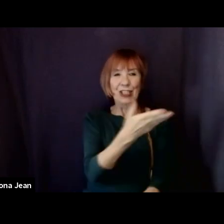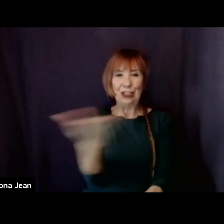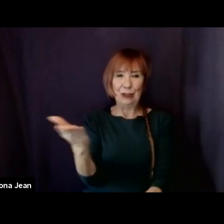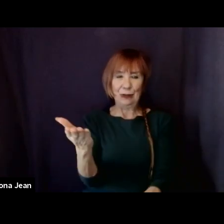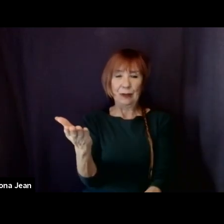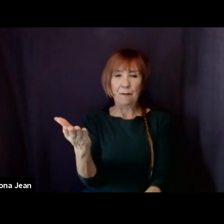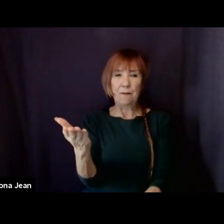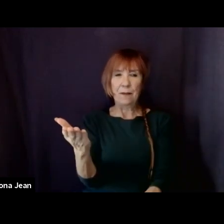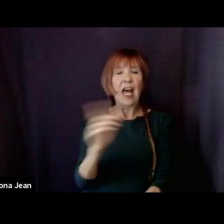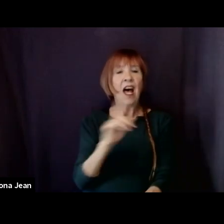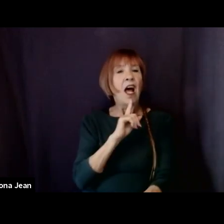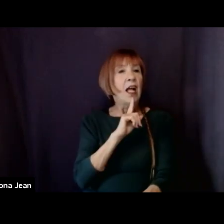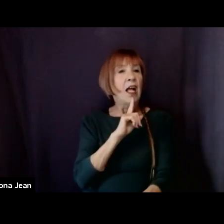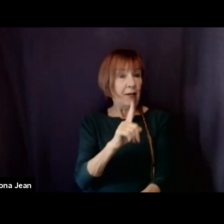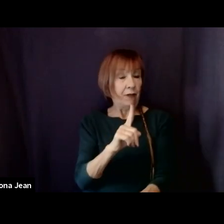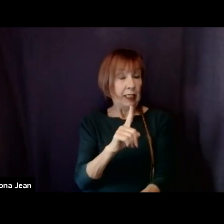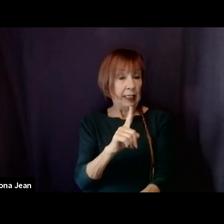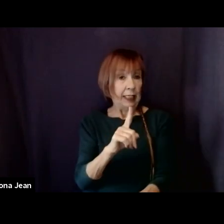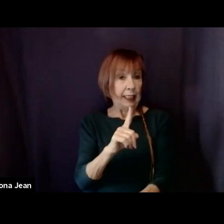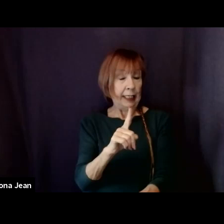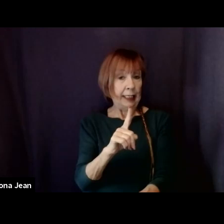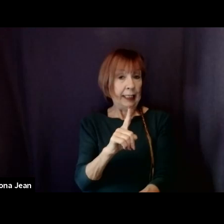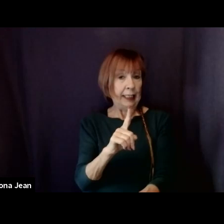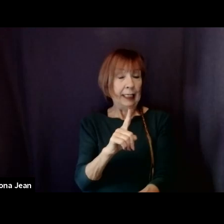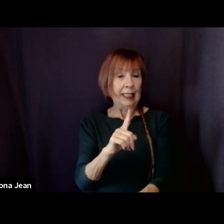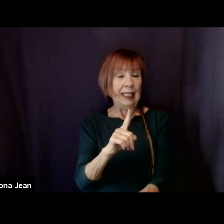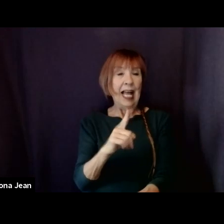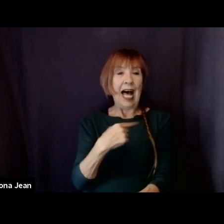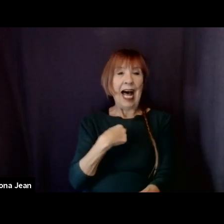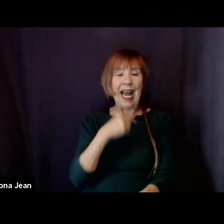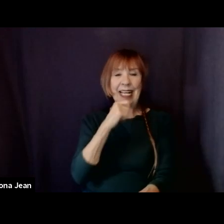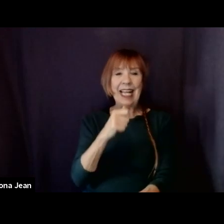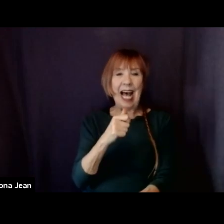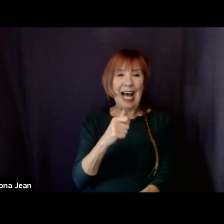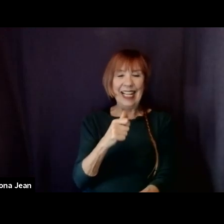Definitely not one to keep the ASL on the DL.